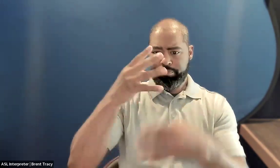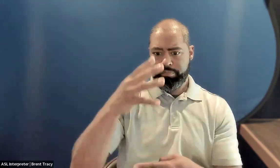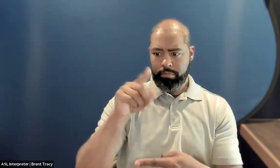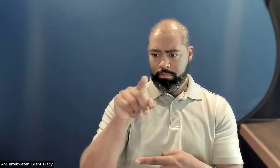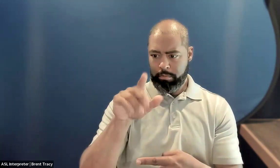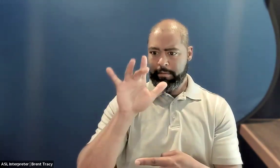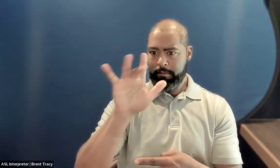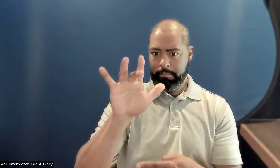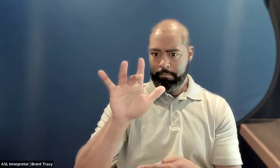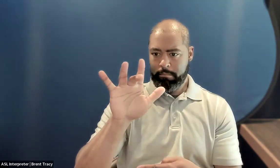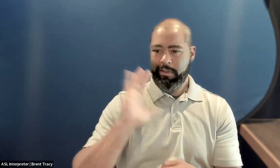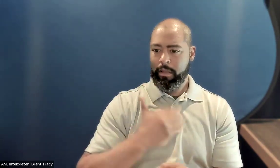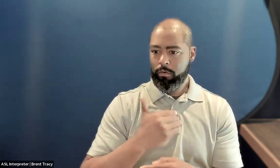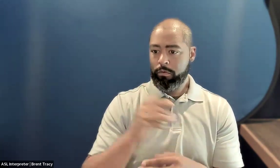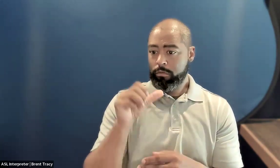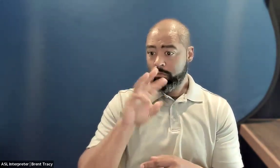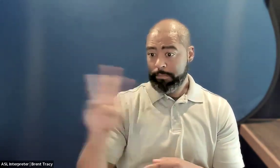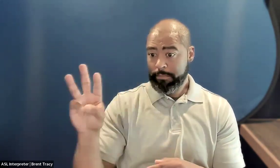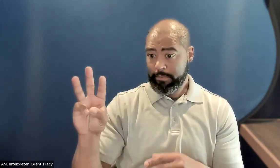as well for a full information.